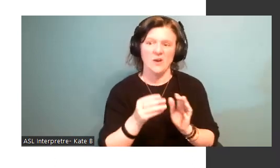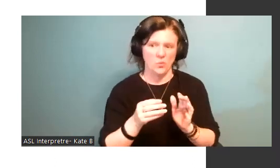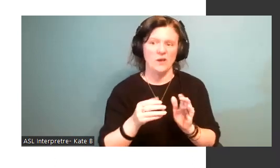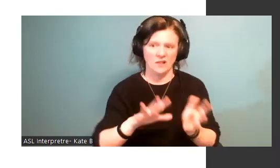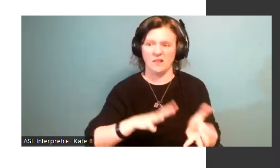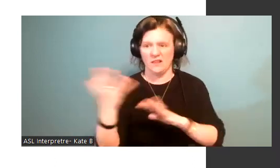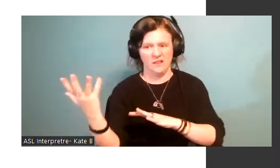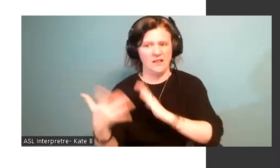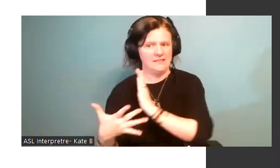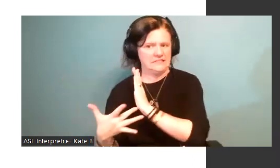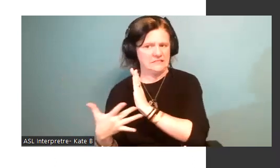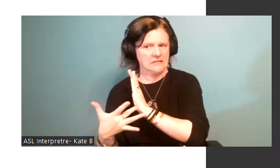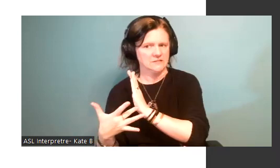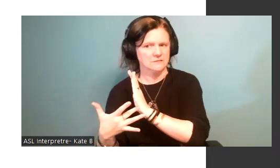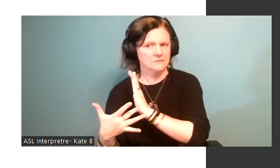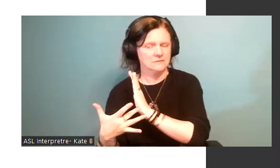It should never be used on standard websites to